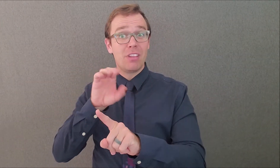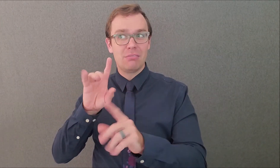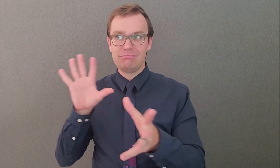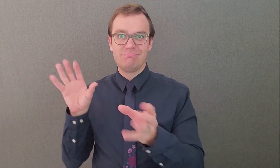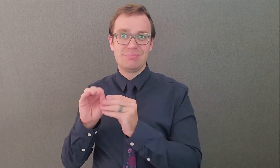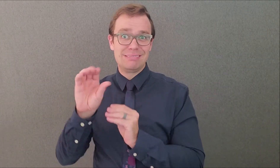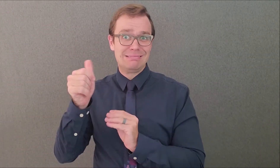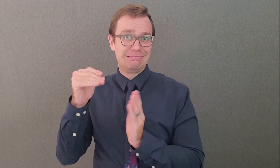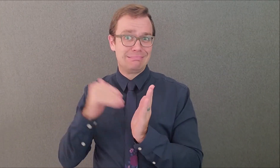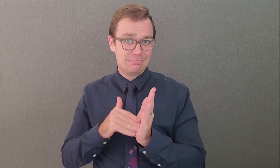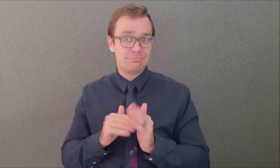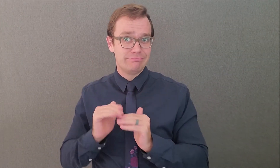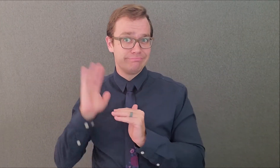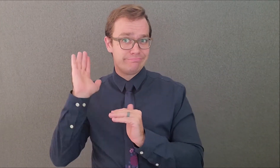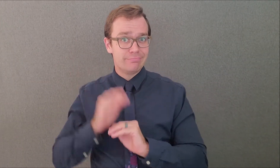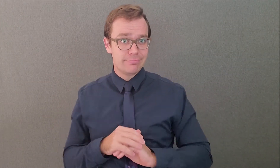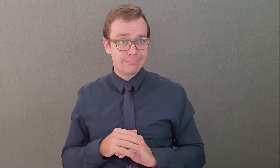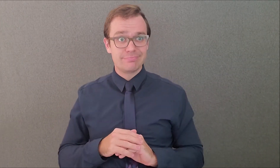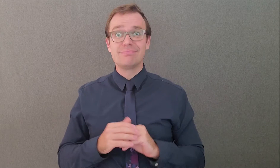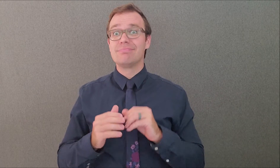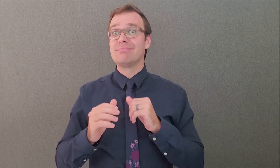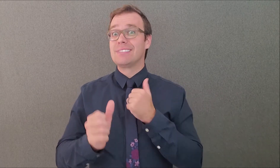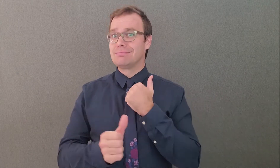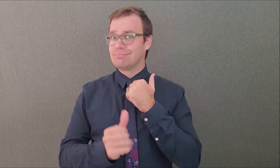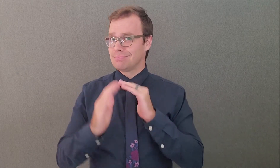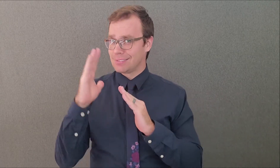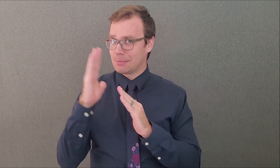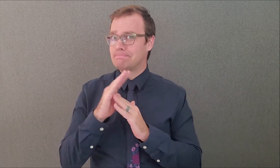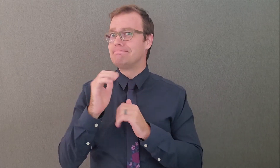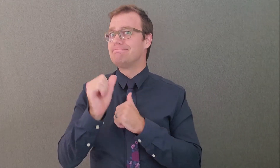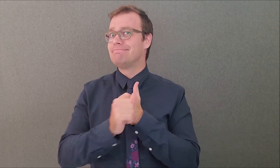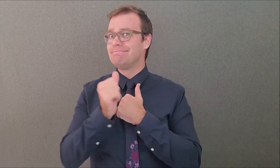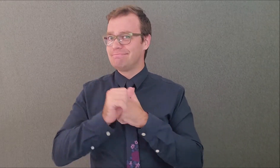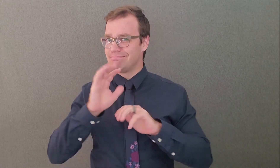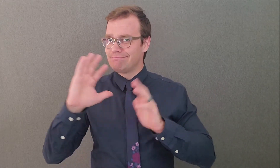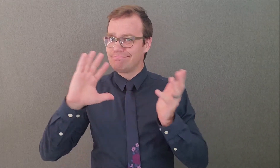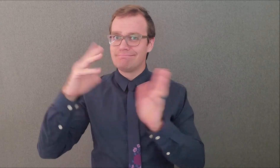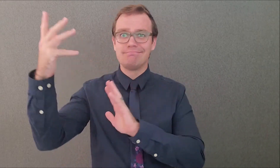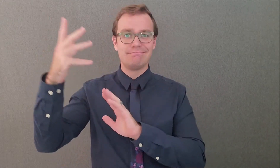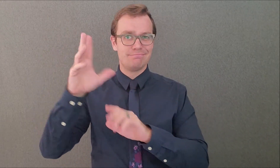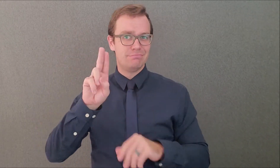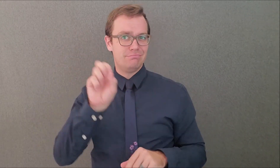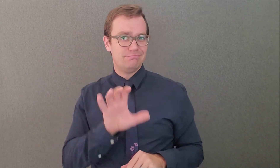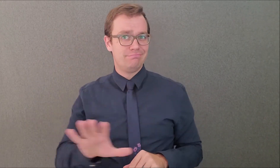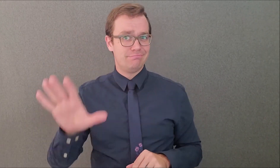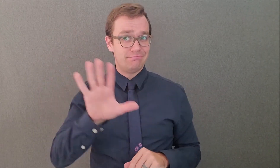Floods are one of the most common hazards nationwide, however not all floods are alike.